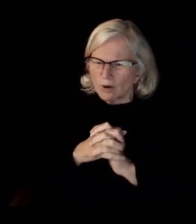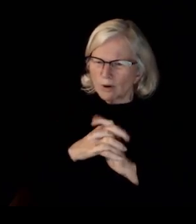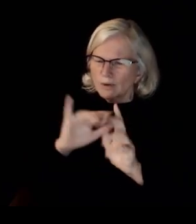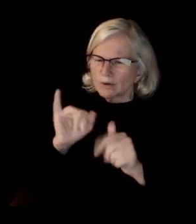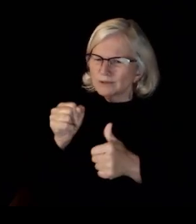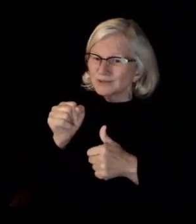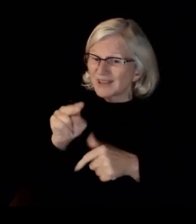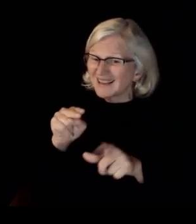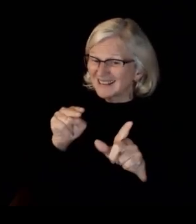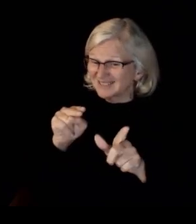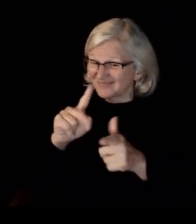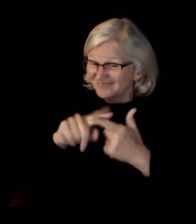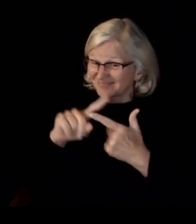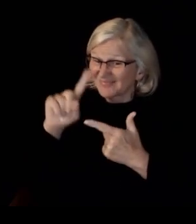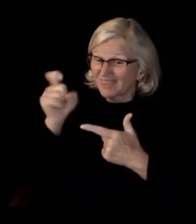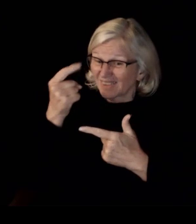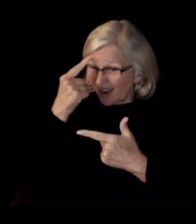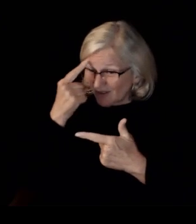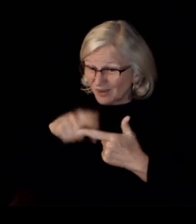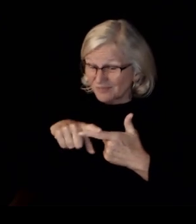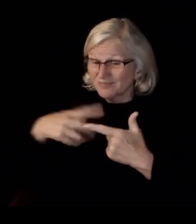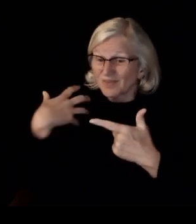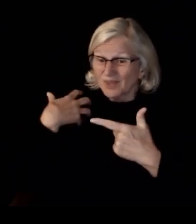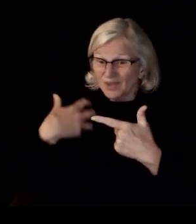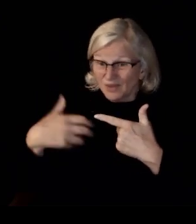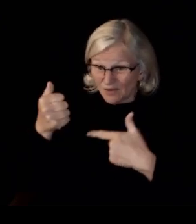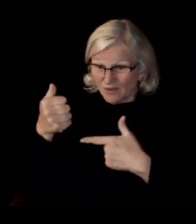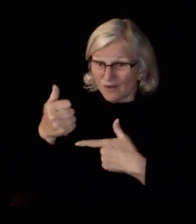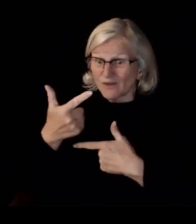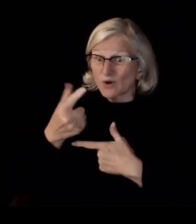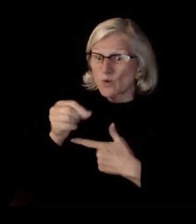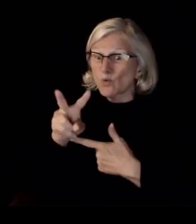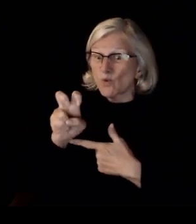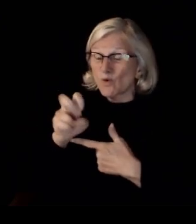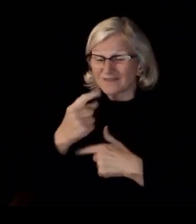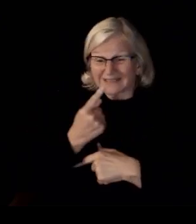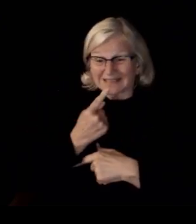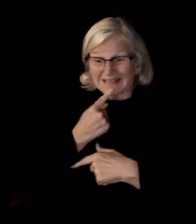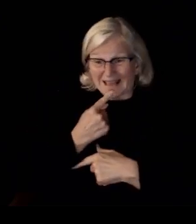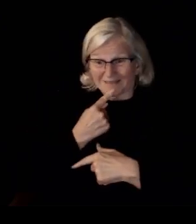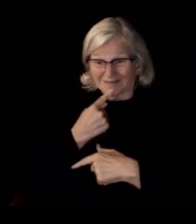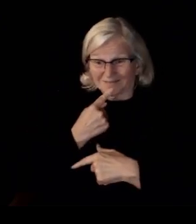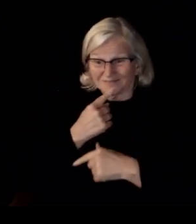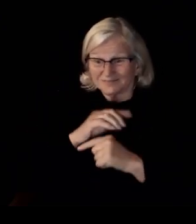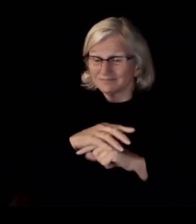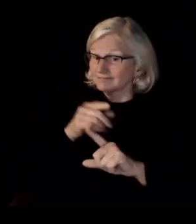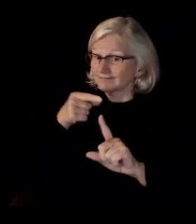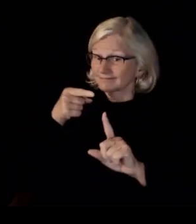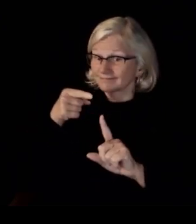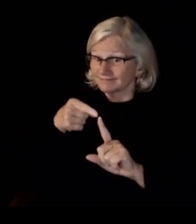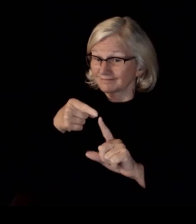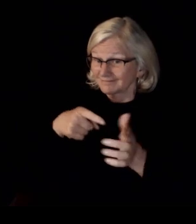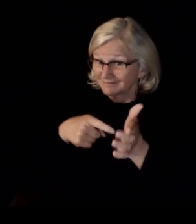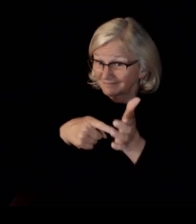day, the intent here is for the mandate to help reinforce the importance of this and